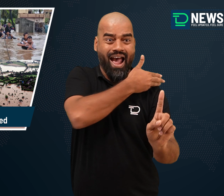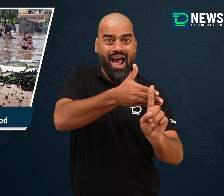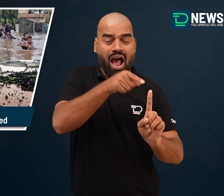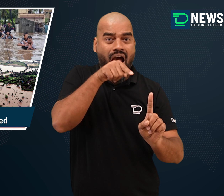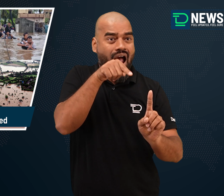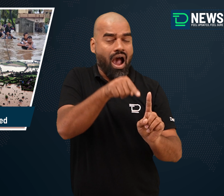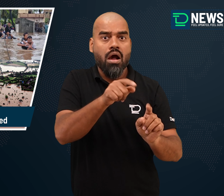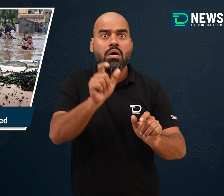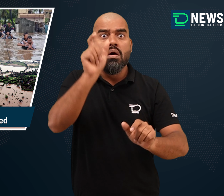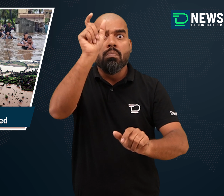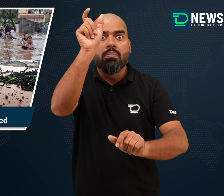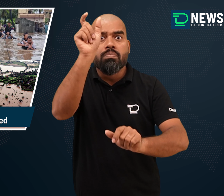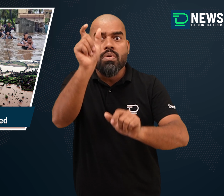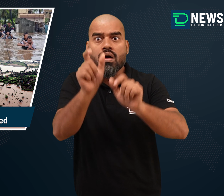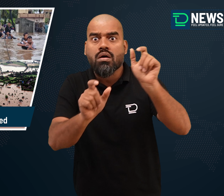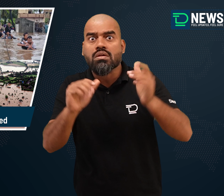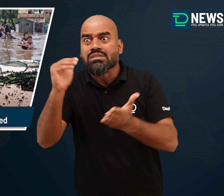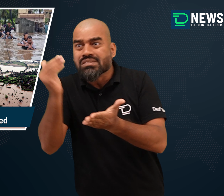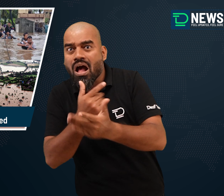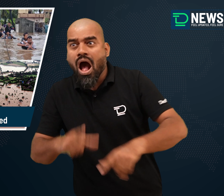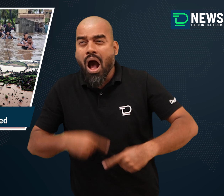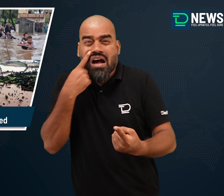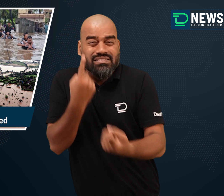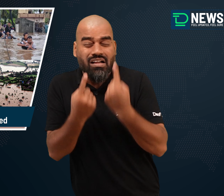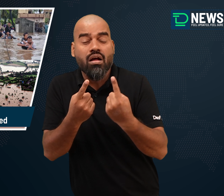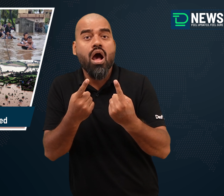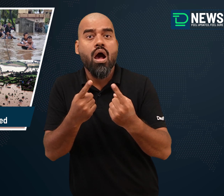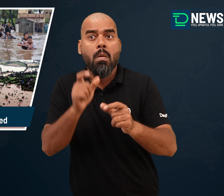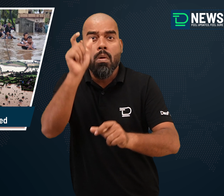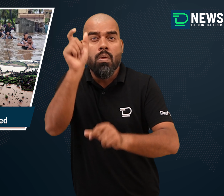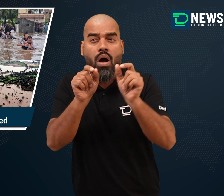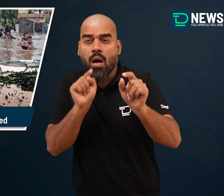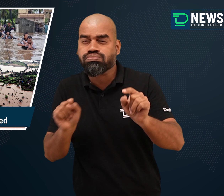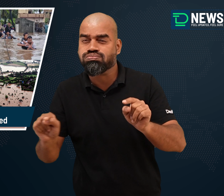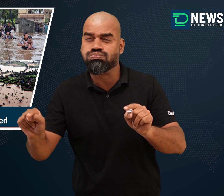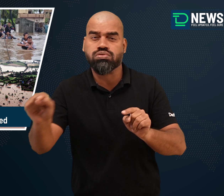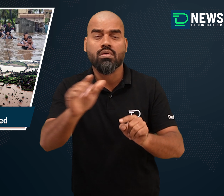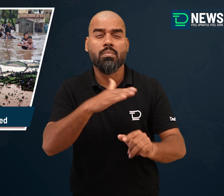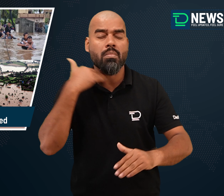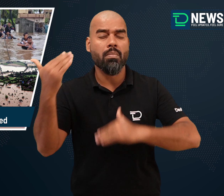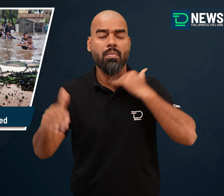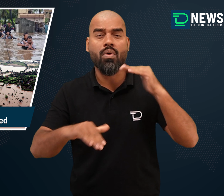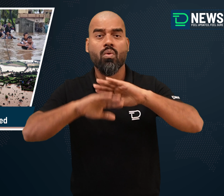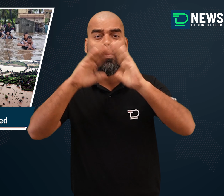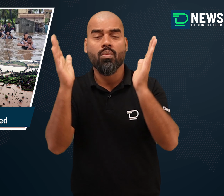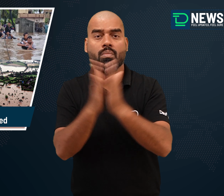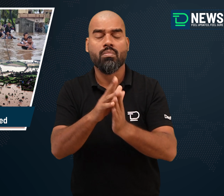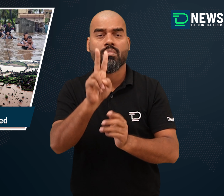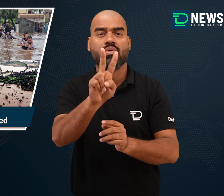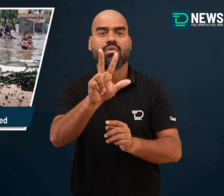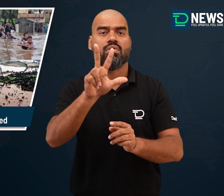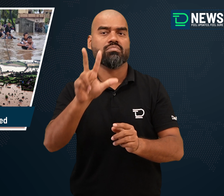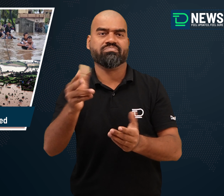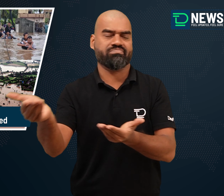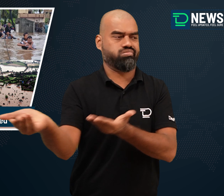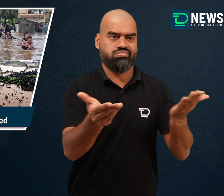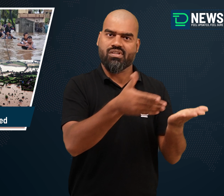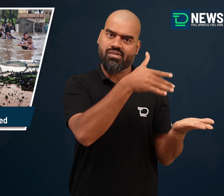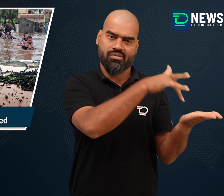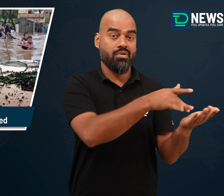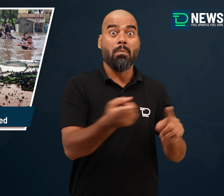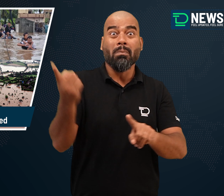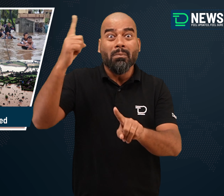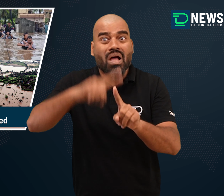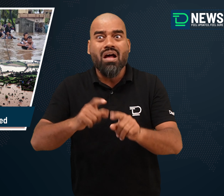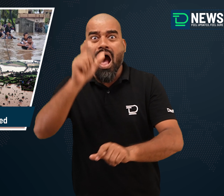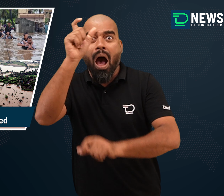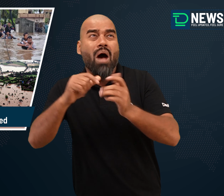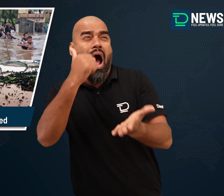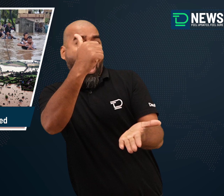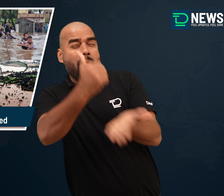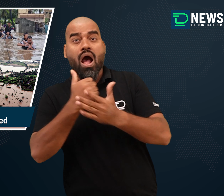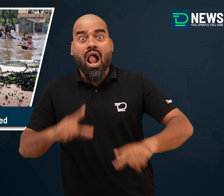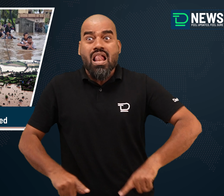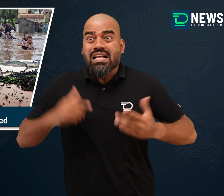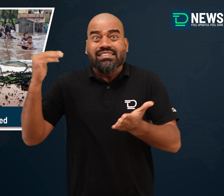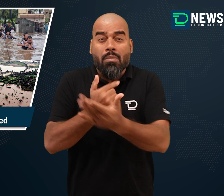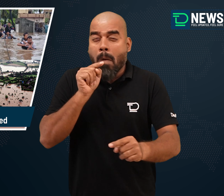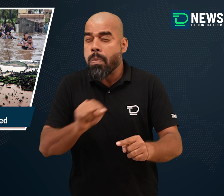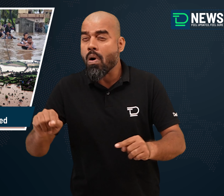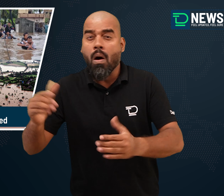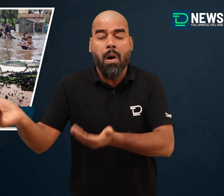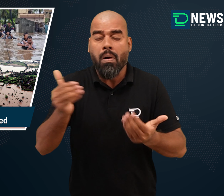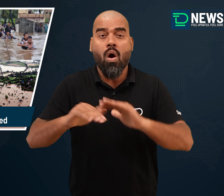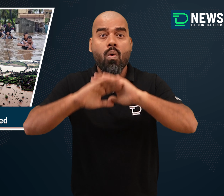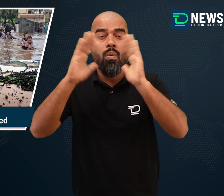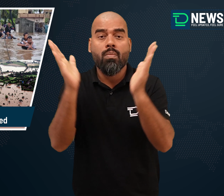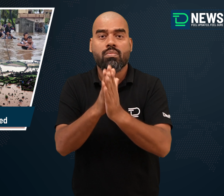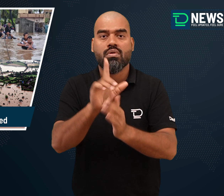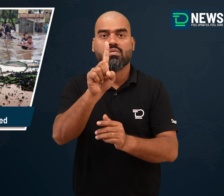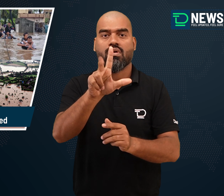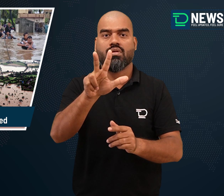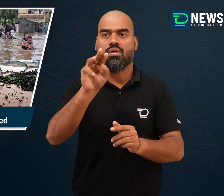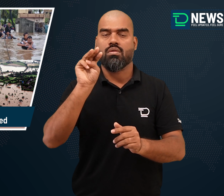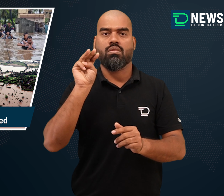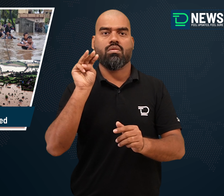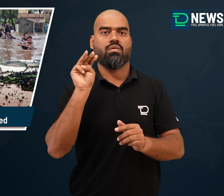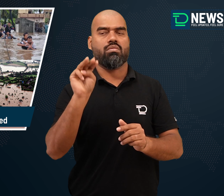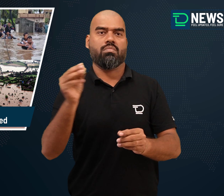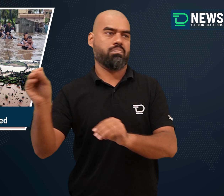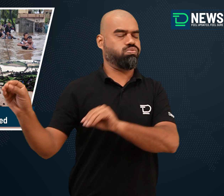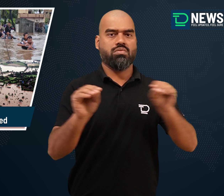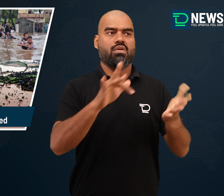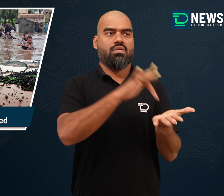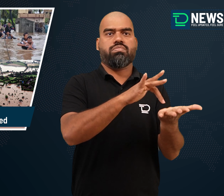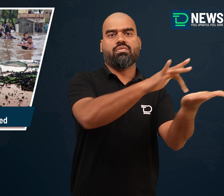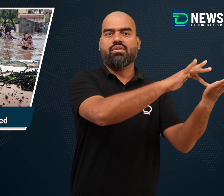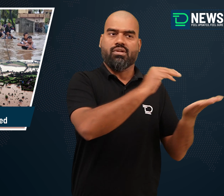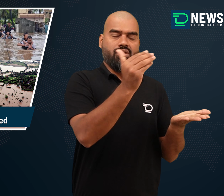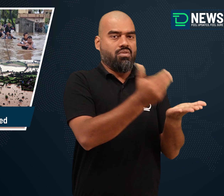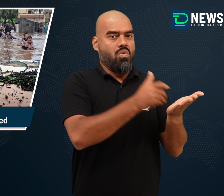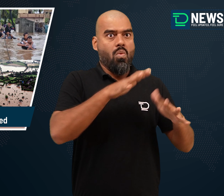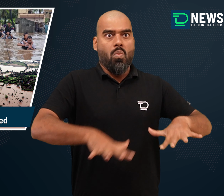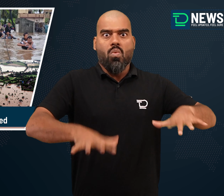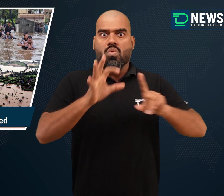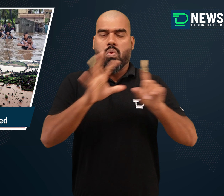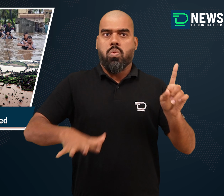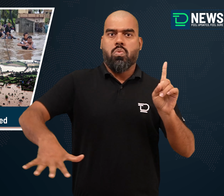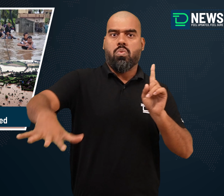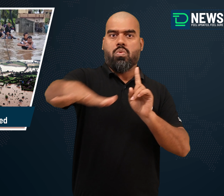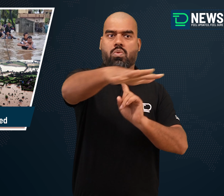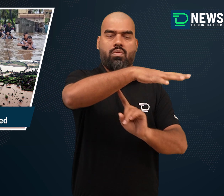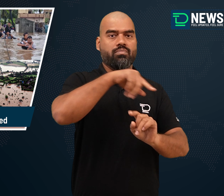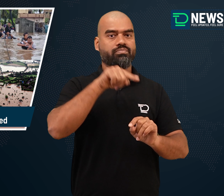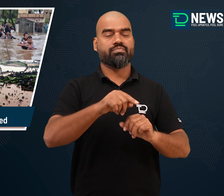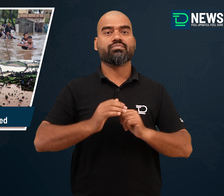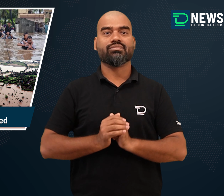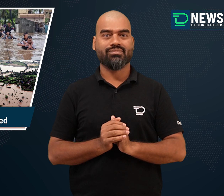As a result, over the past three days, 28 people have died and 18,000 have been evacuated.